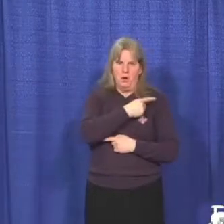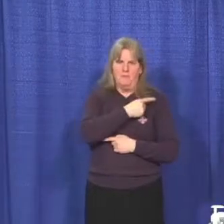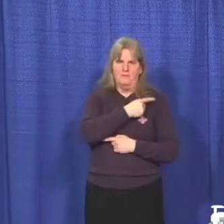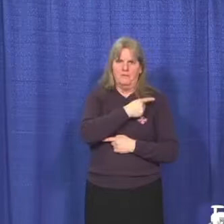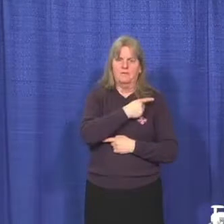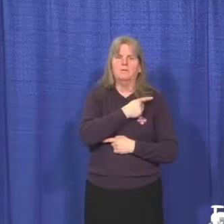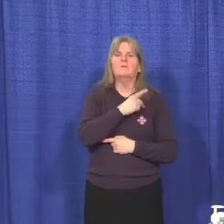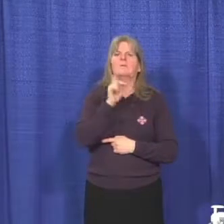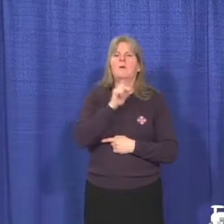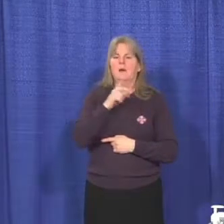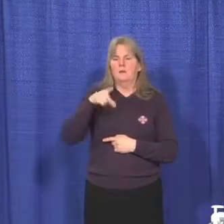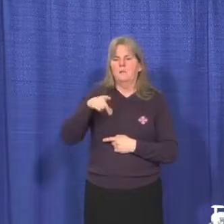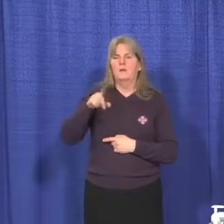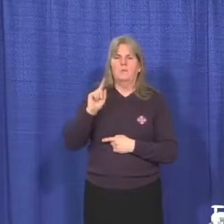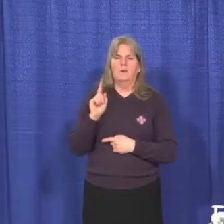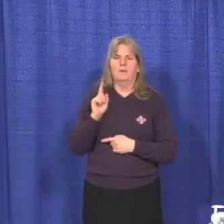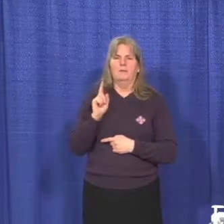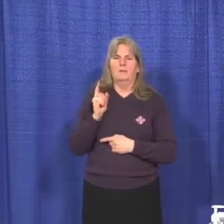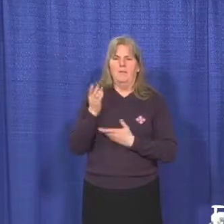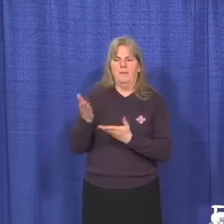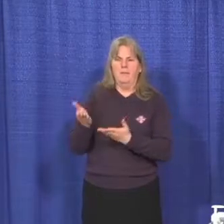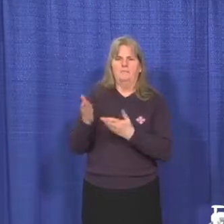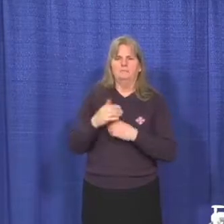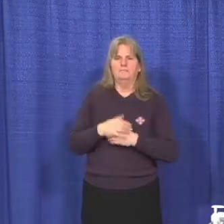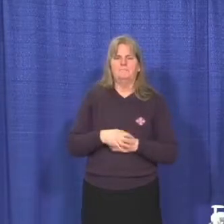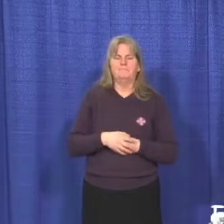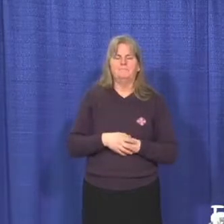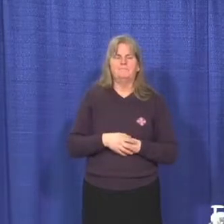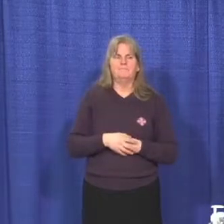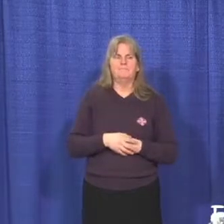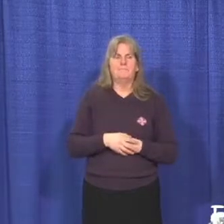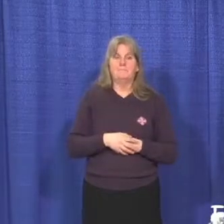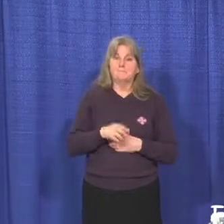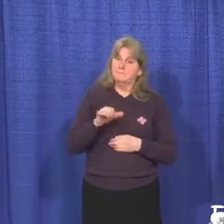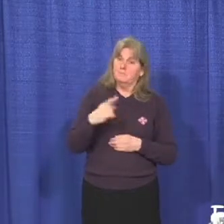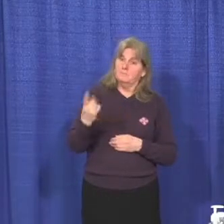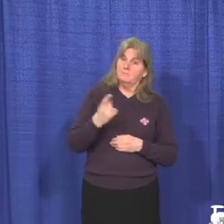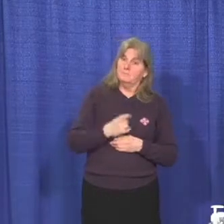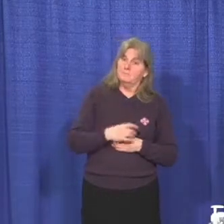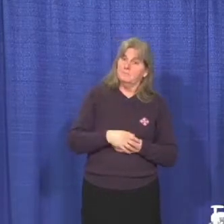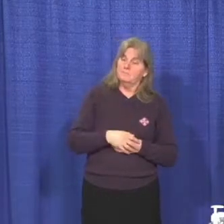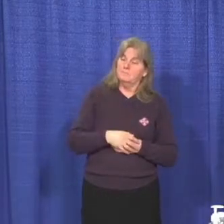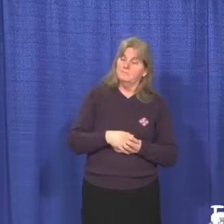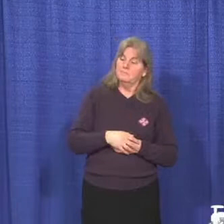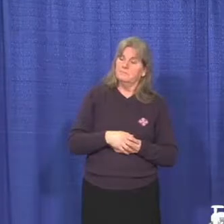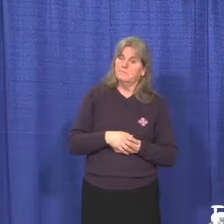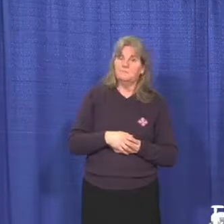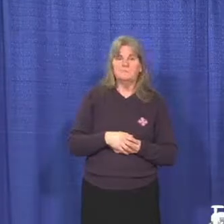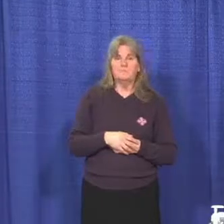where P1 is known to circulate. Do you have another question